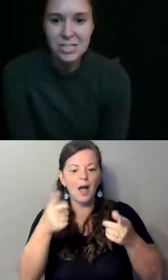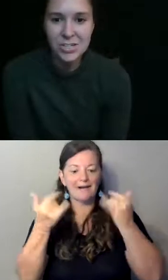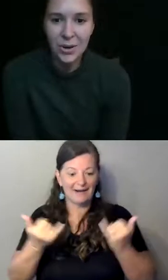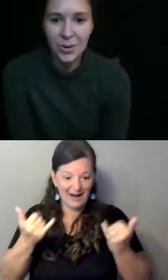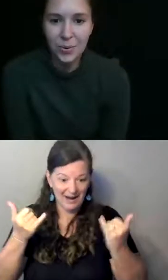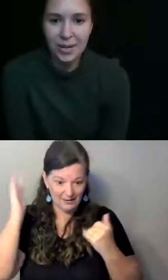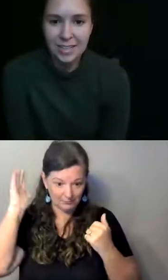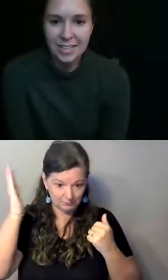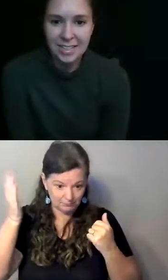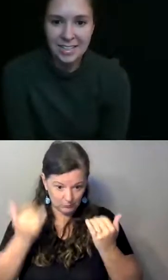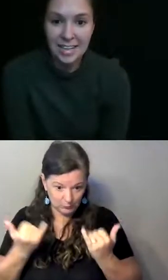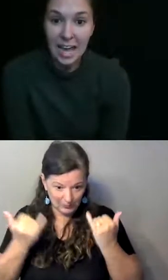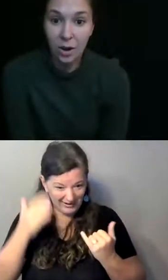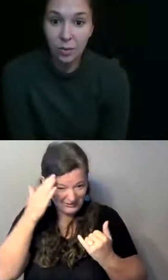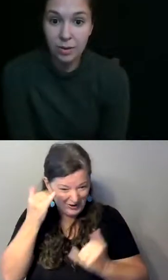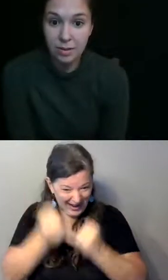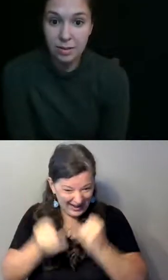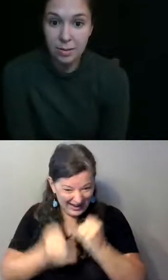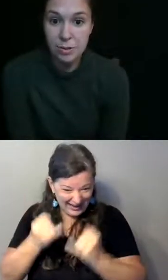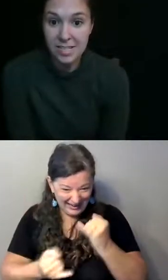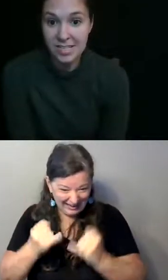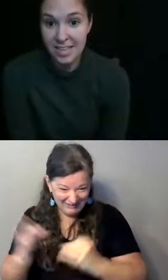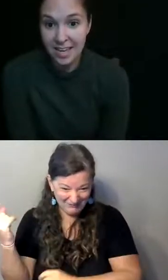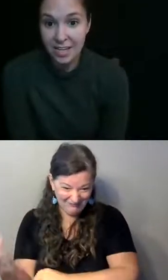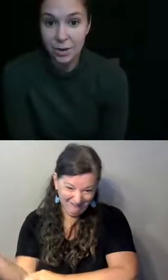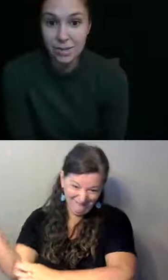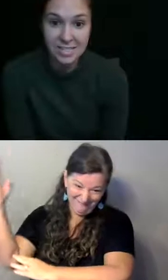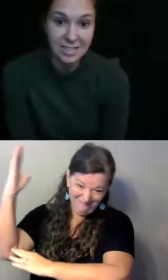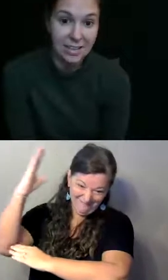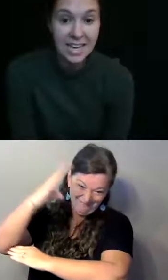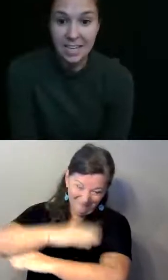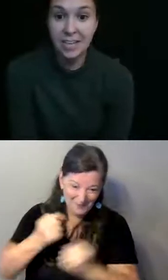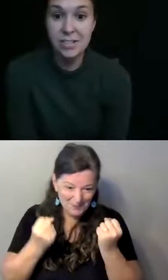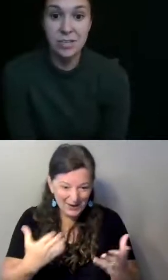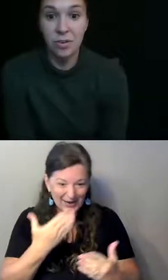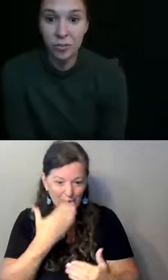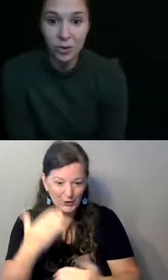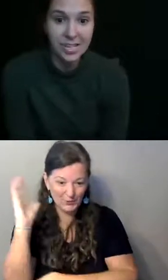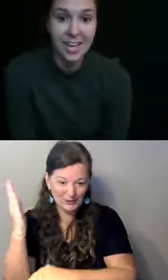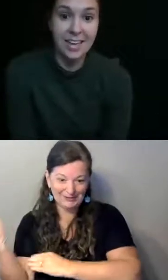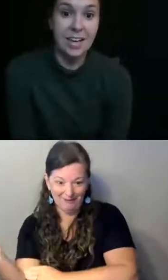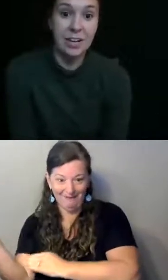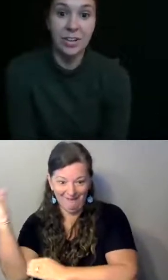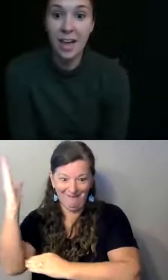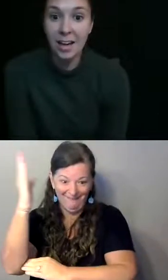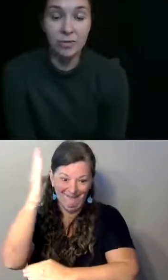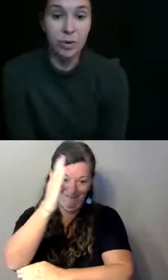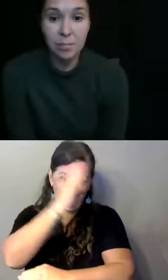so, now I'm presenting today. I know it's the end of a full day of a lot of great